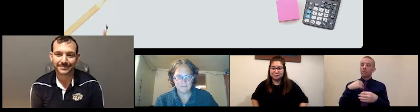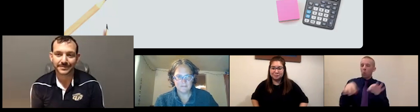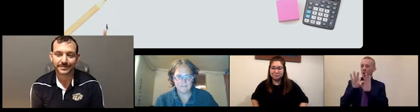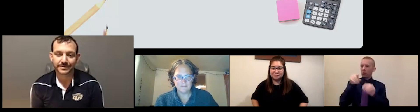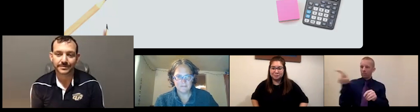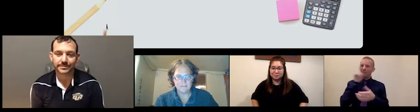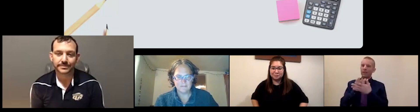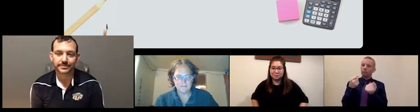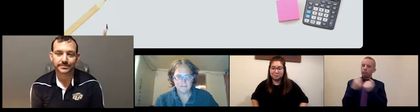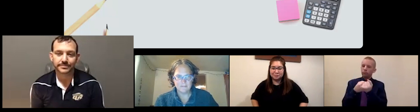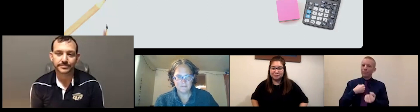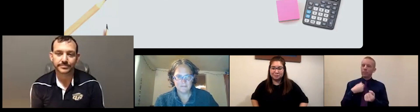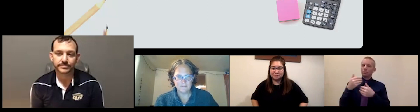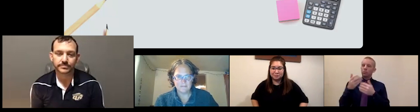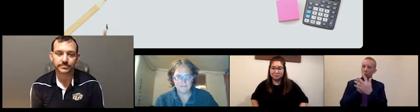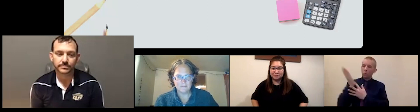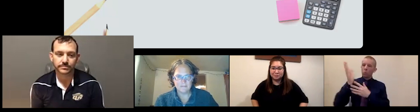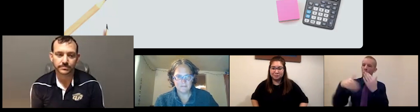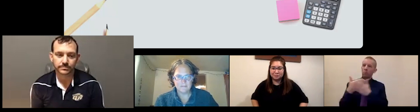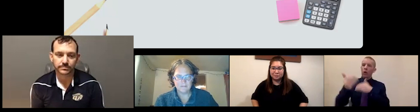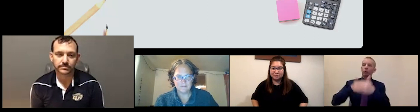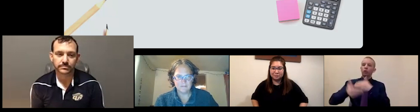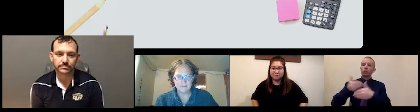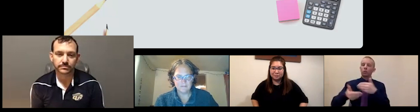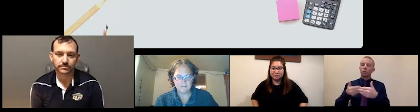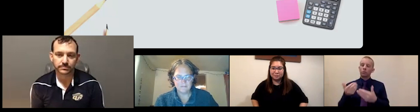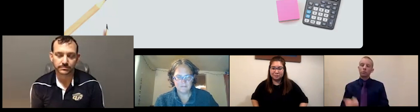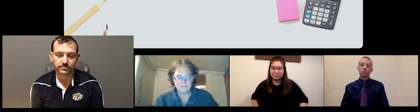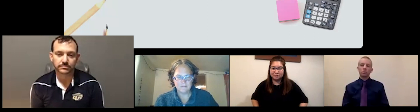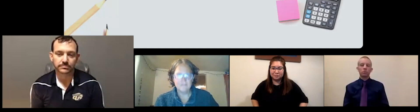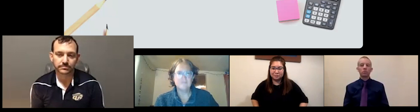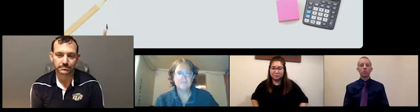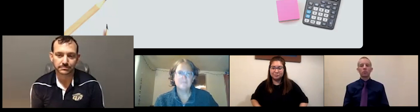It’s important that they believe in me and support me through the whole process.